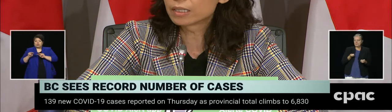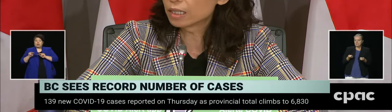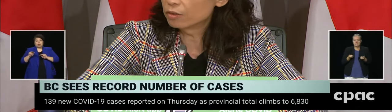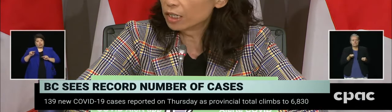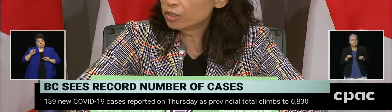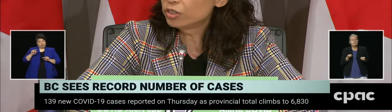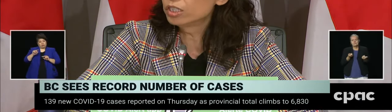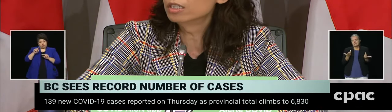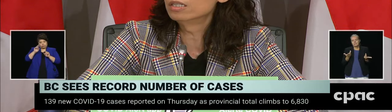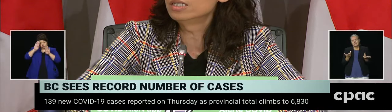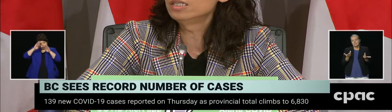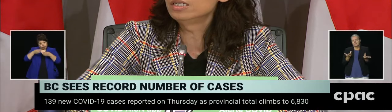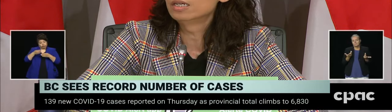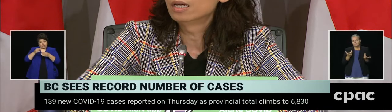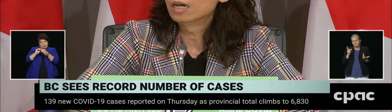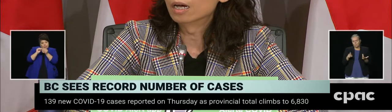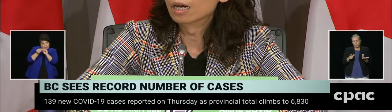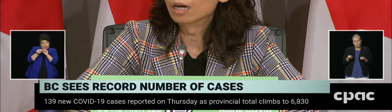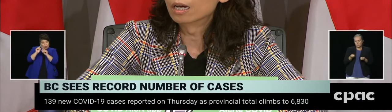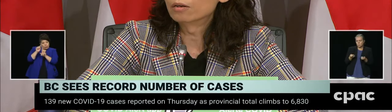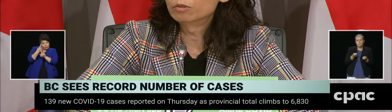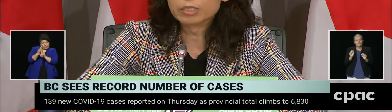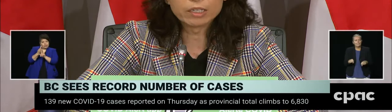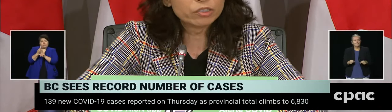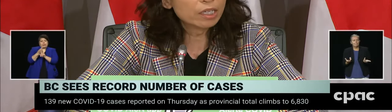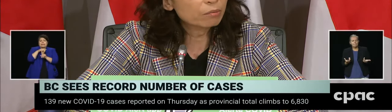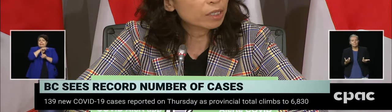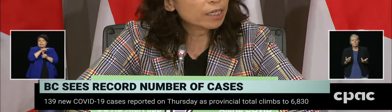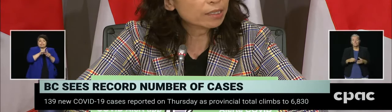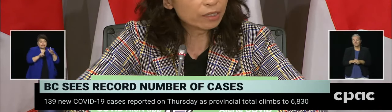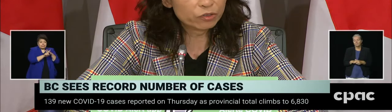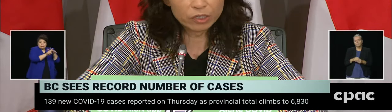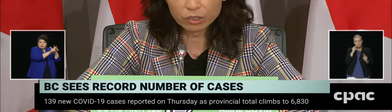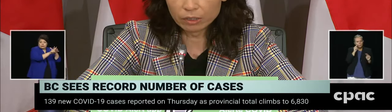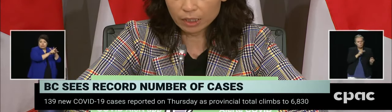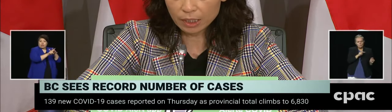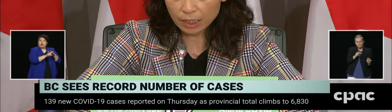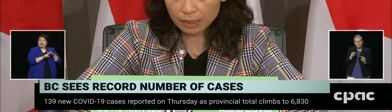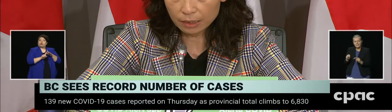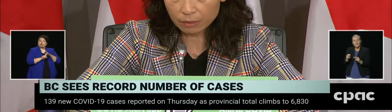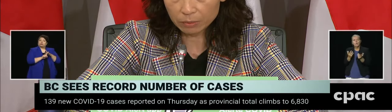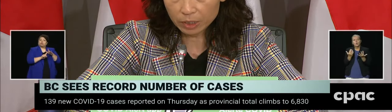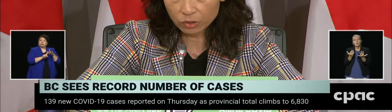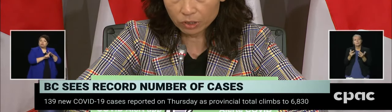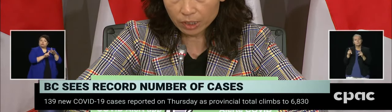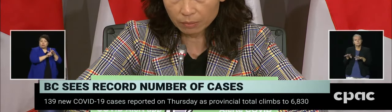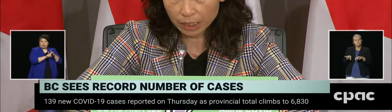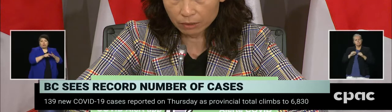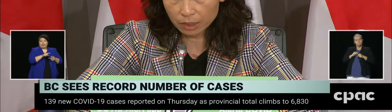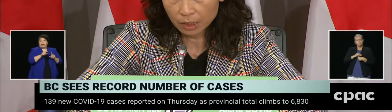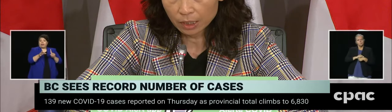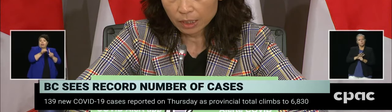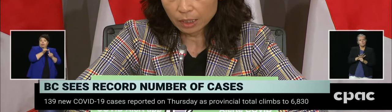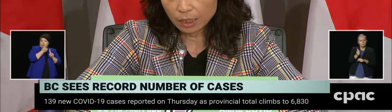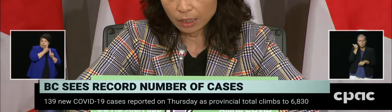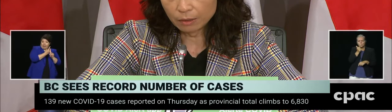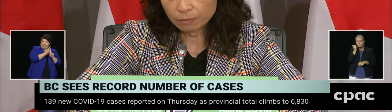ACTIVITY IS NOT MANAGEABLE. I DO THINK WE NEED TO MONITOR NOT JUST THE NUMBERS EVERY DAY BUT THE SPEED OF ACCELERATION,